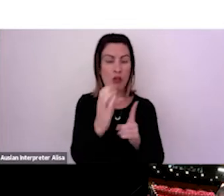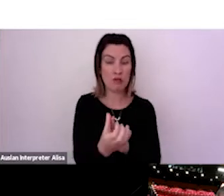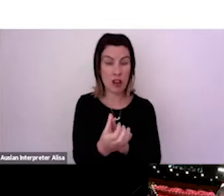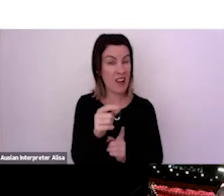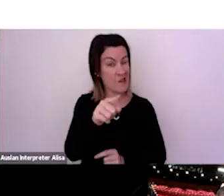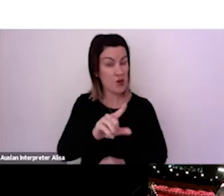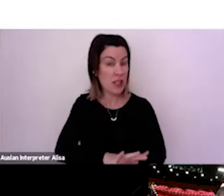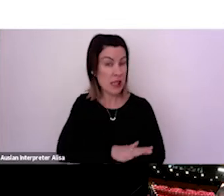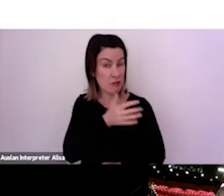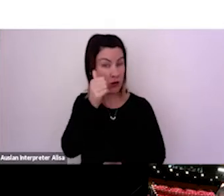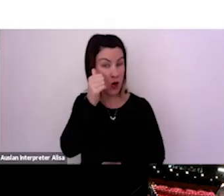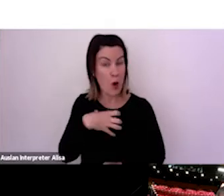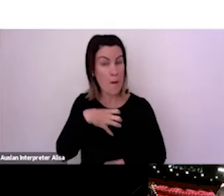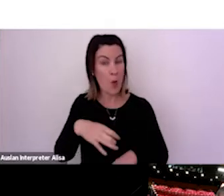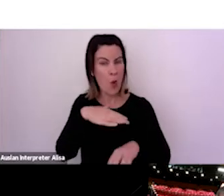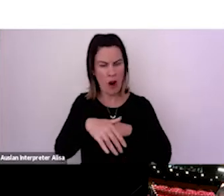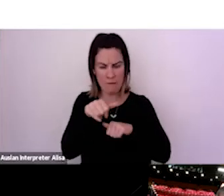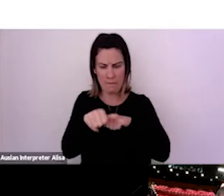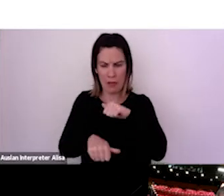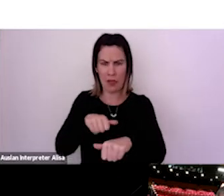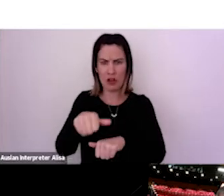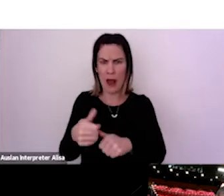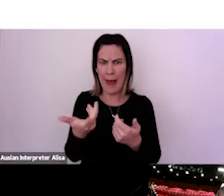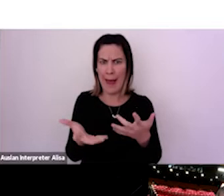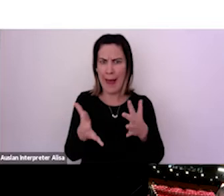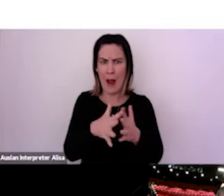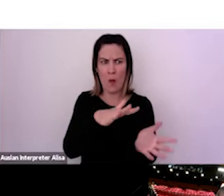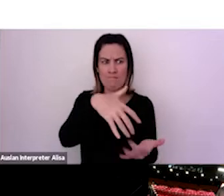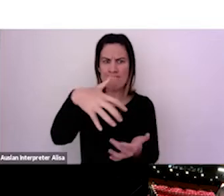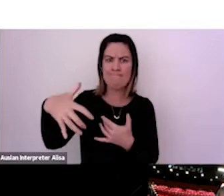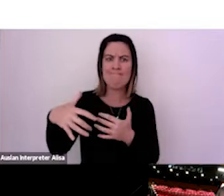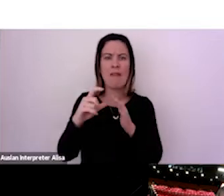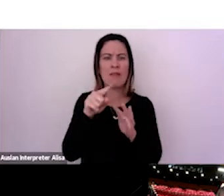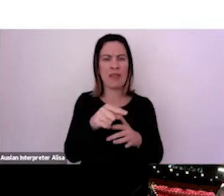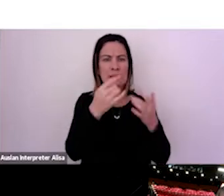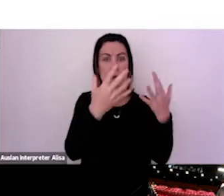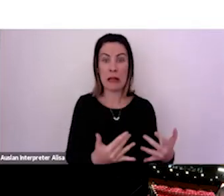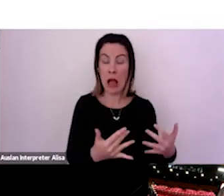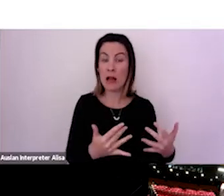is collected, you can head to our website and my lovely colleague Bianca will pop into the chat and keep an eye